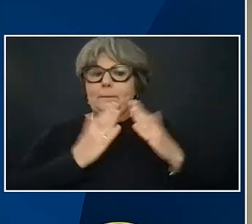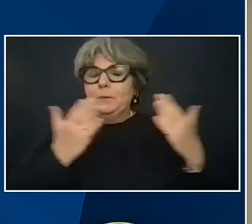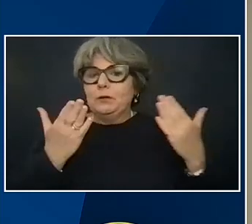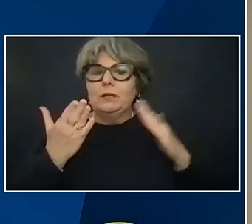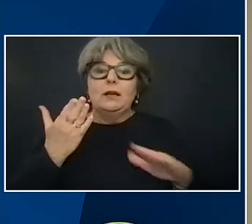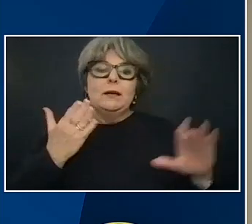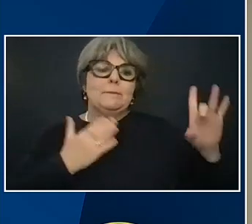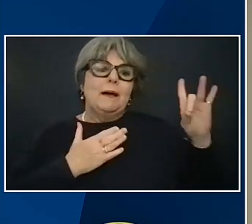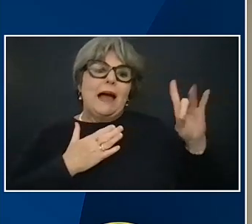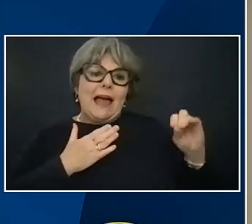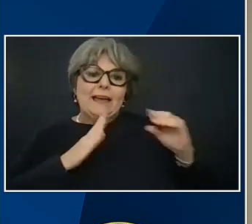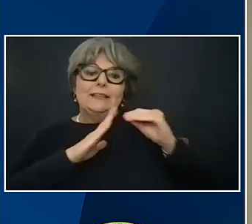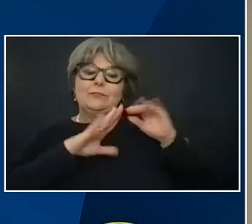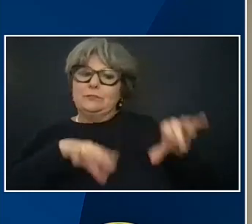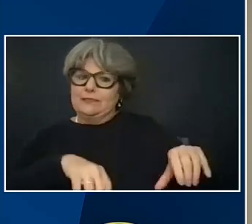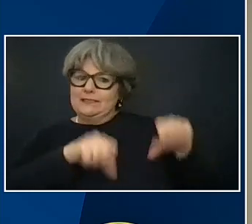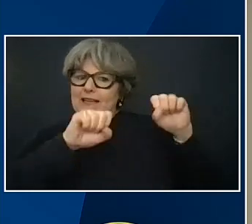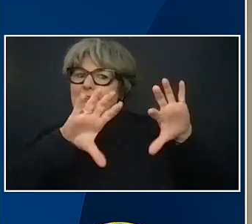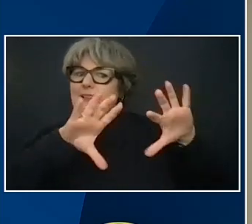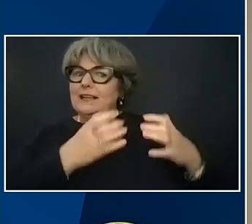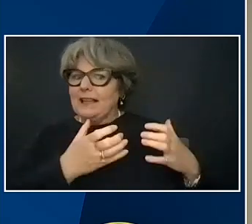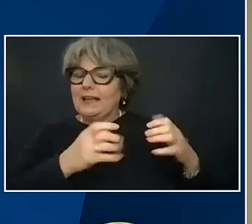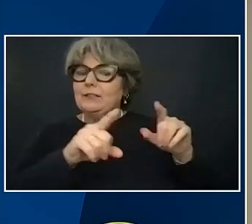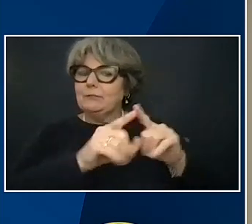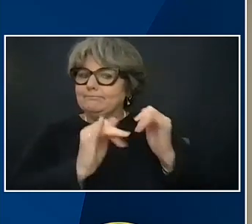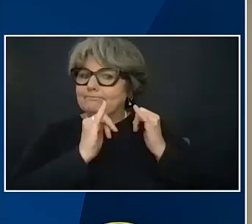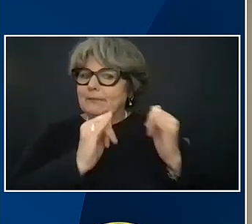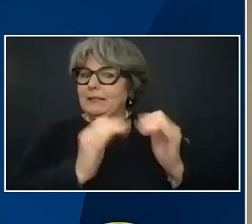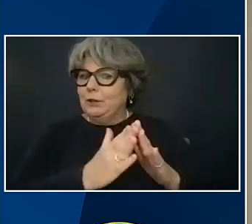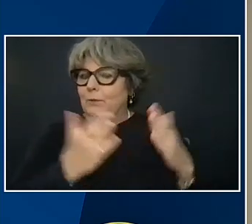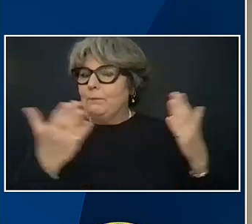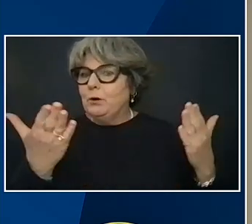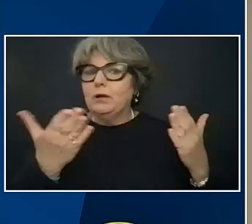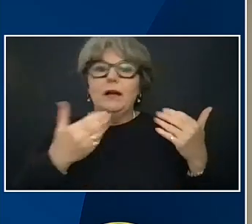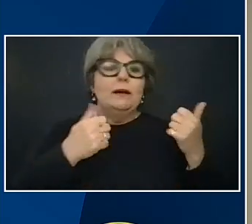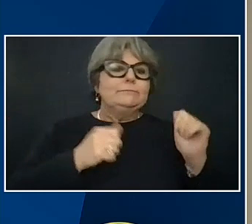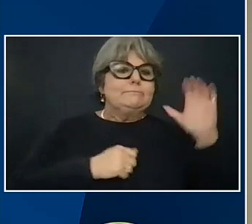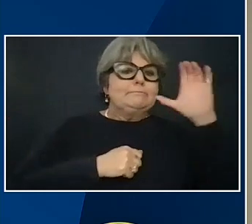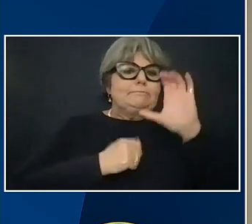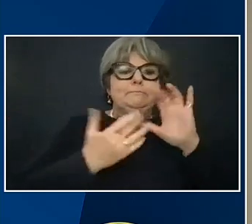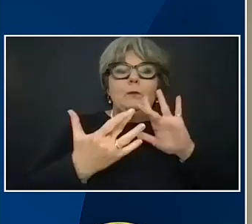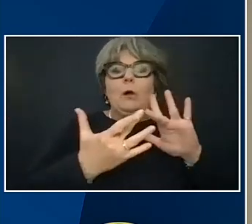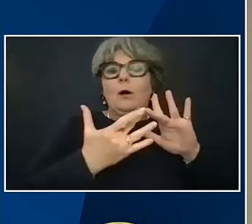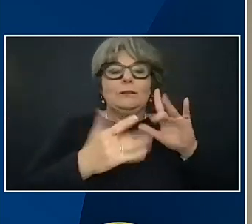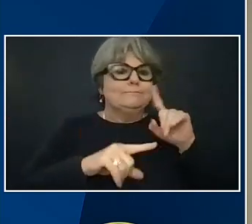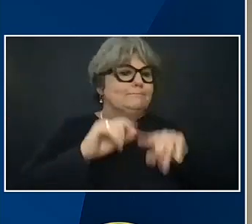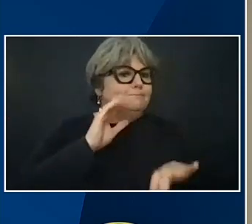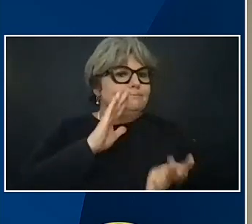students in the class who also needed it. I also tried to find the book online, but I could not find the specific edition that